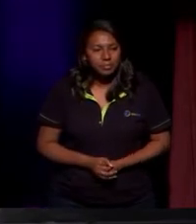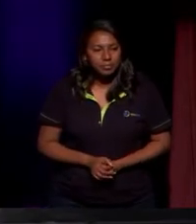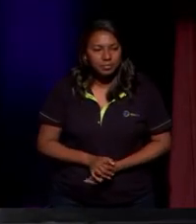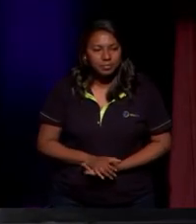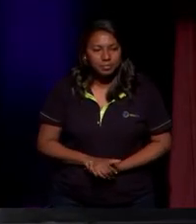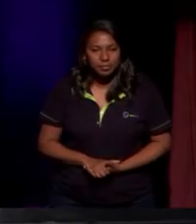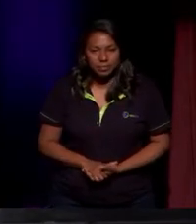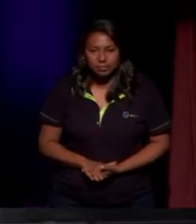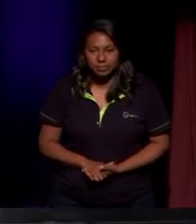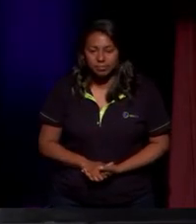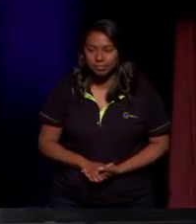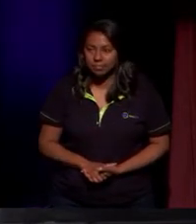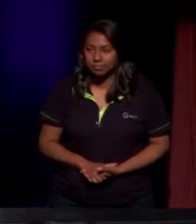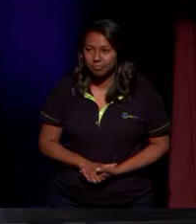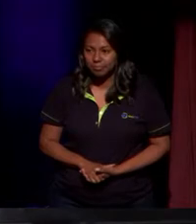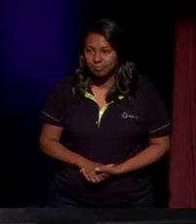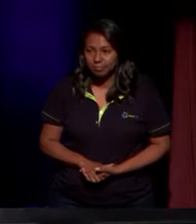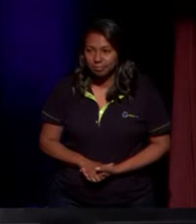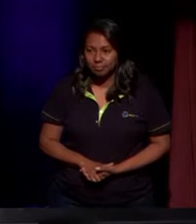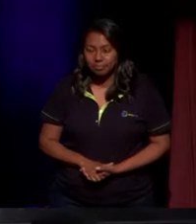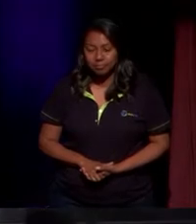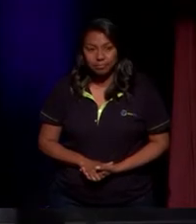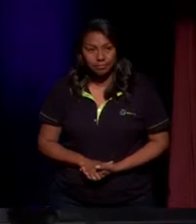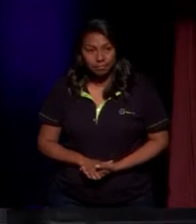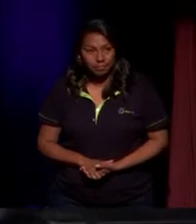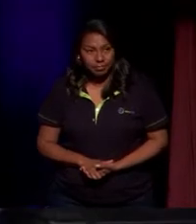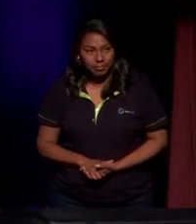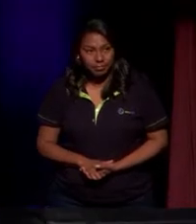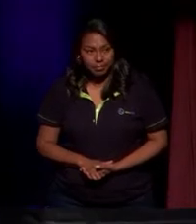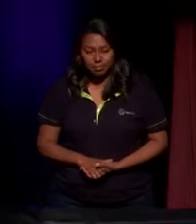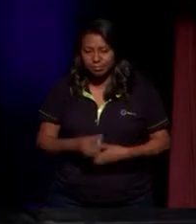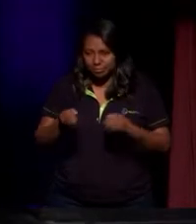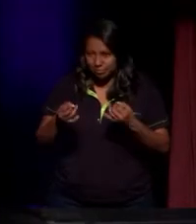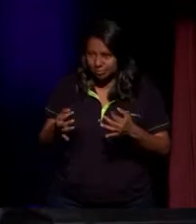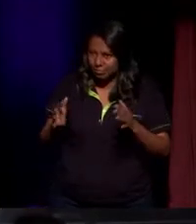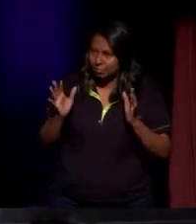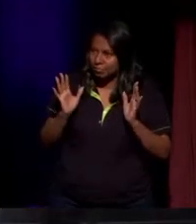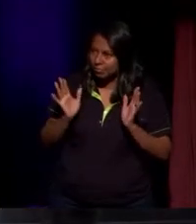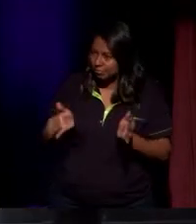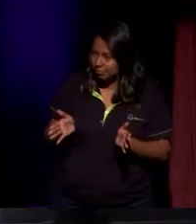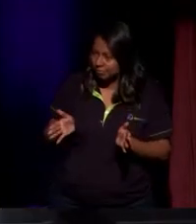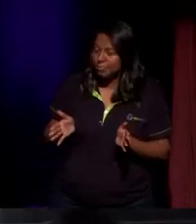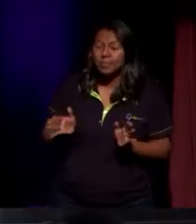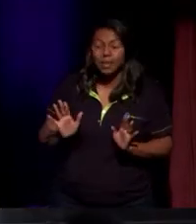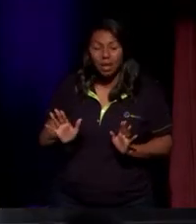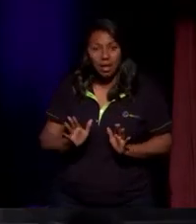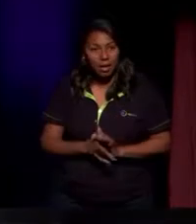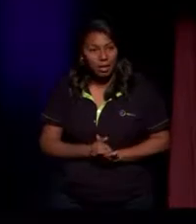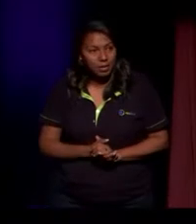Then, in this first Wave, I already said it here, the legal age, the first Wave, it will be based,